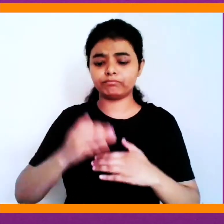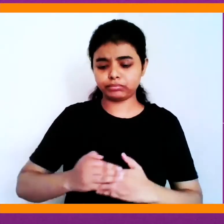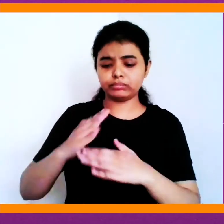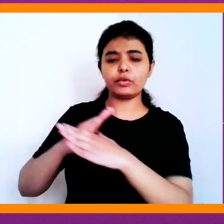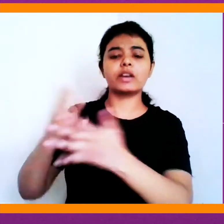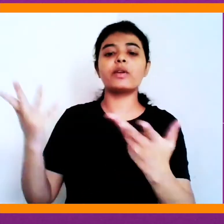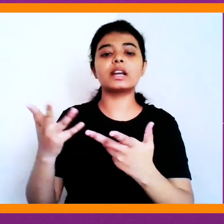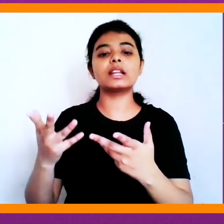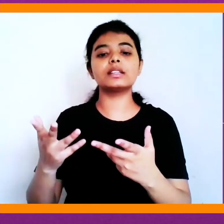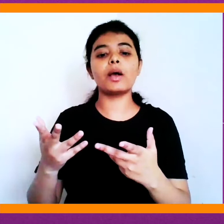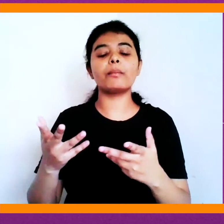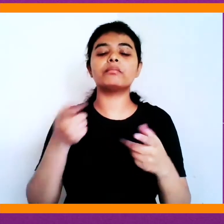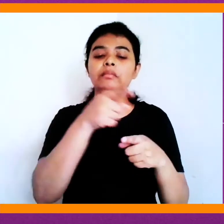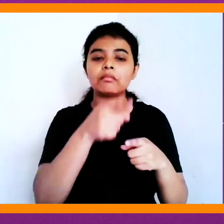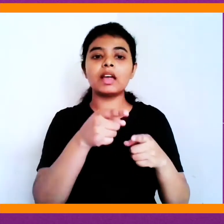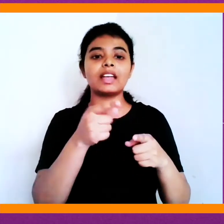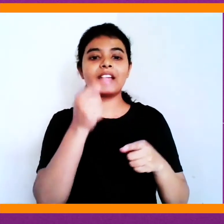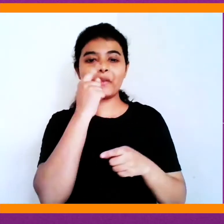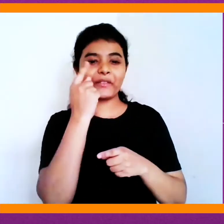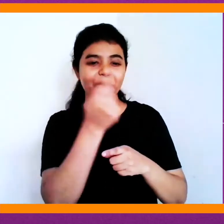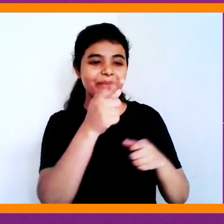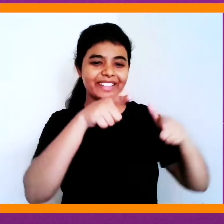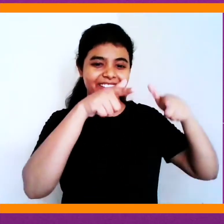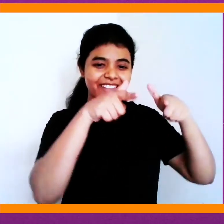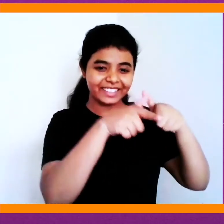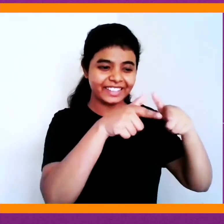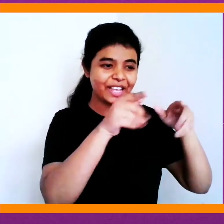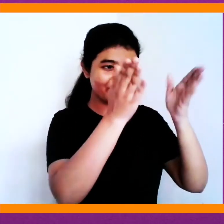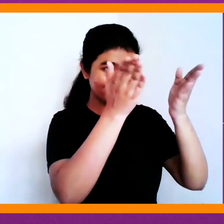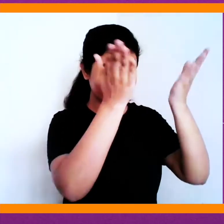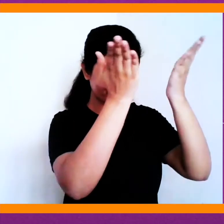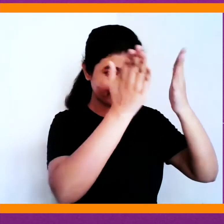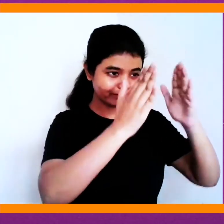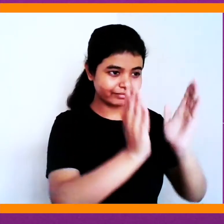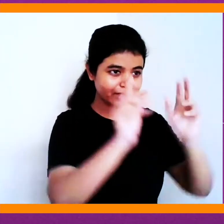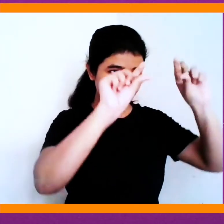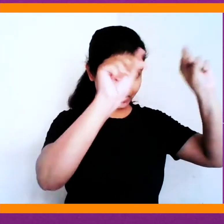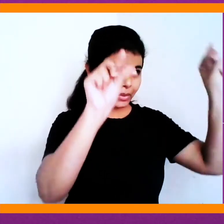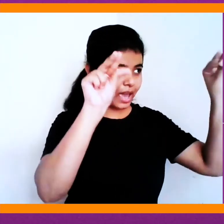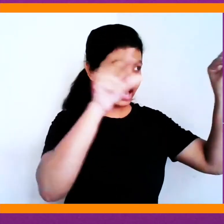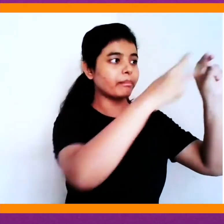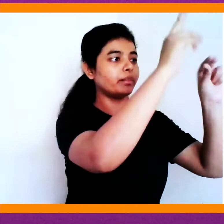finally the best contraceptive is for women and men which is called the permanent sterilization